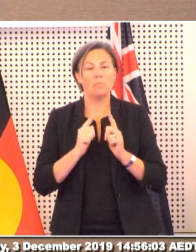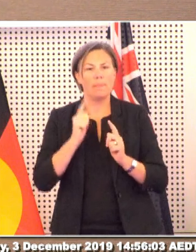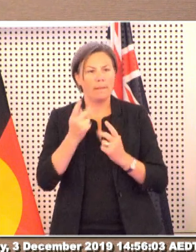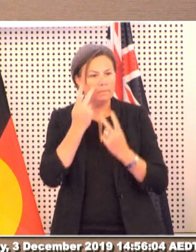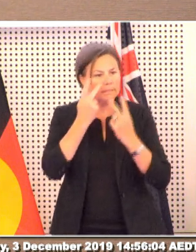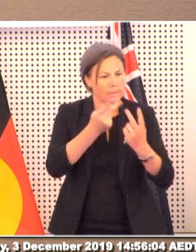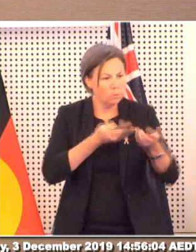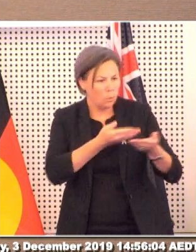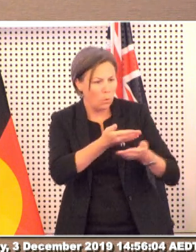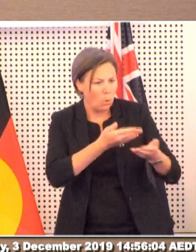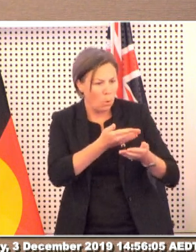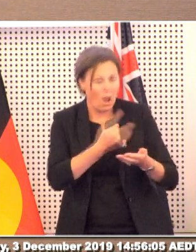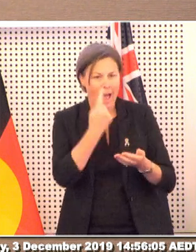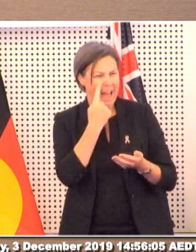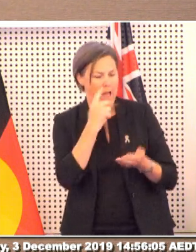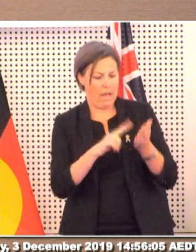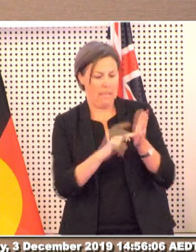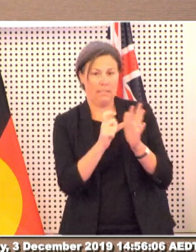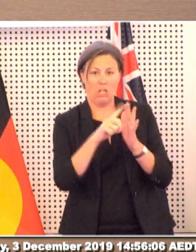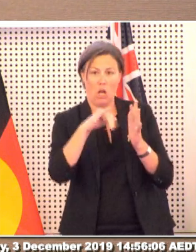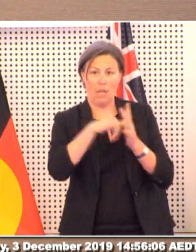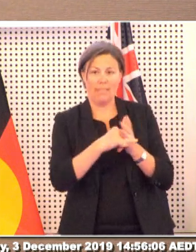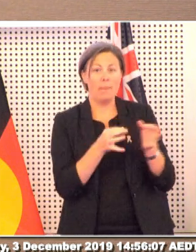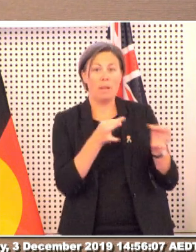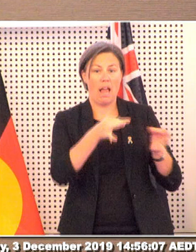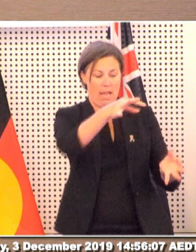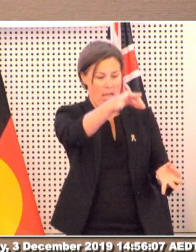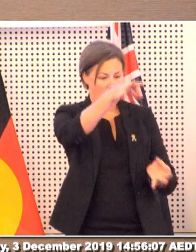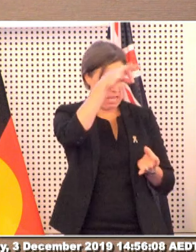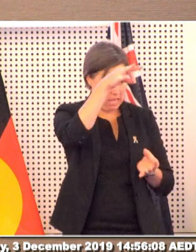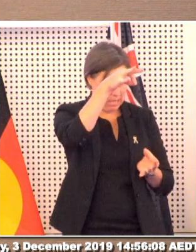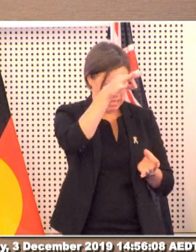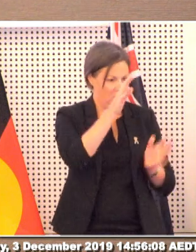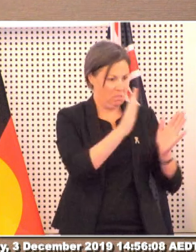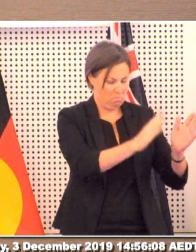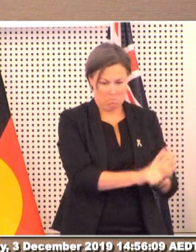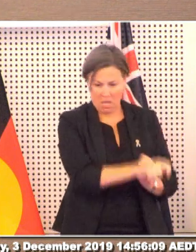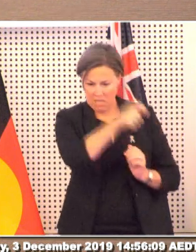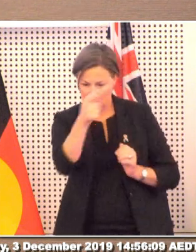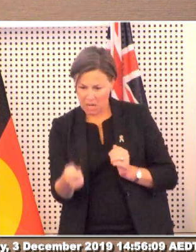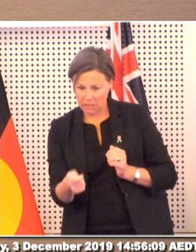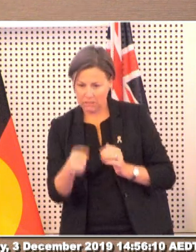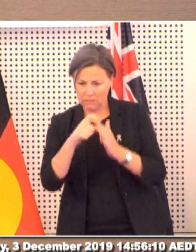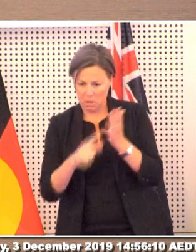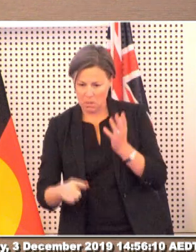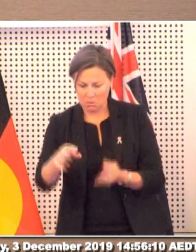the same thing replicated for each of the residents. Well, how is that individualised planning if they all have the same